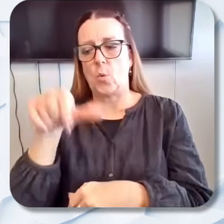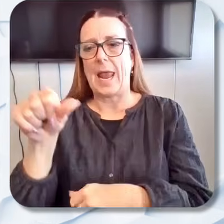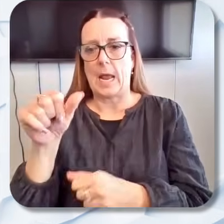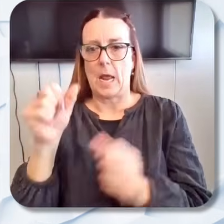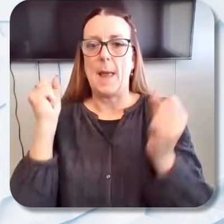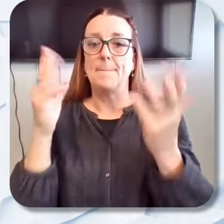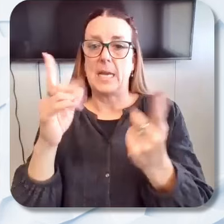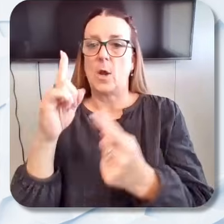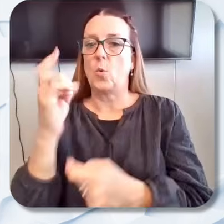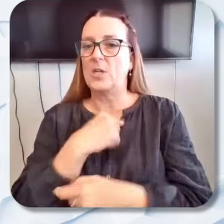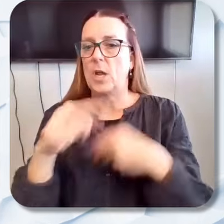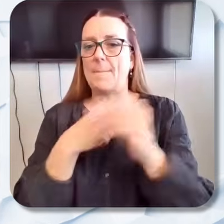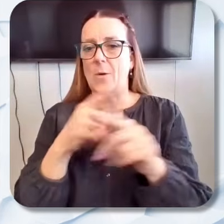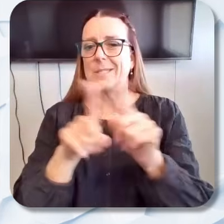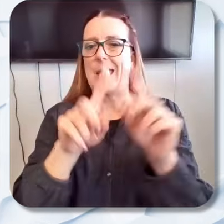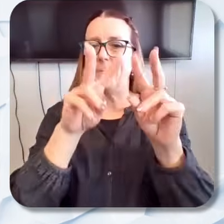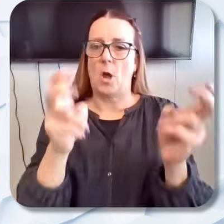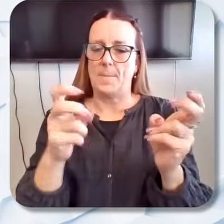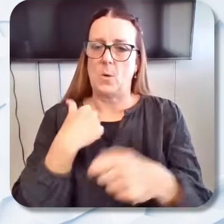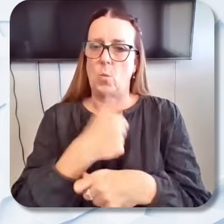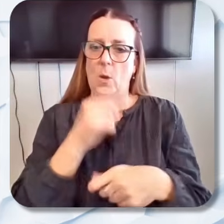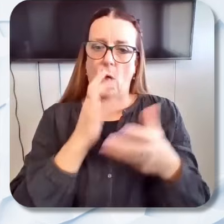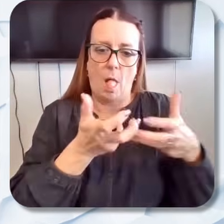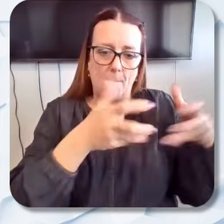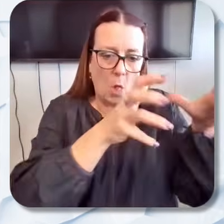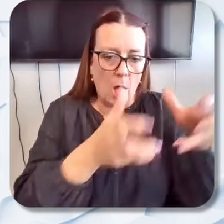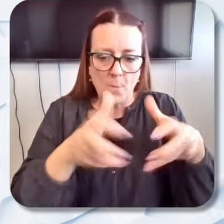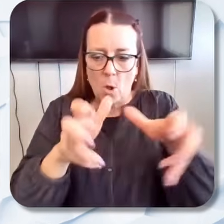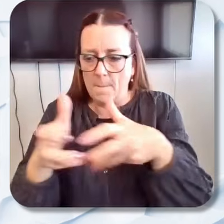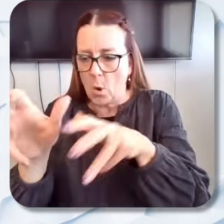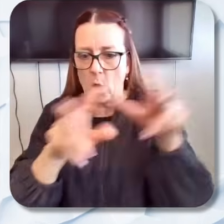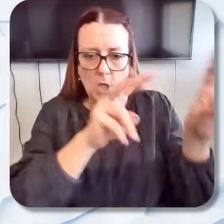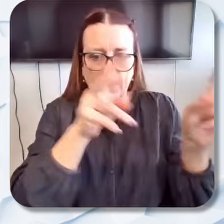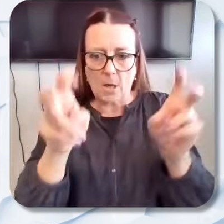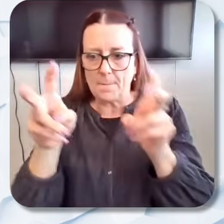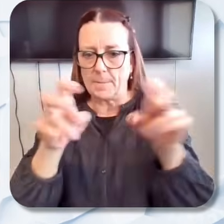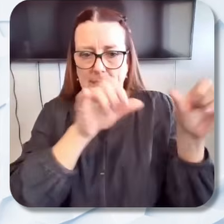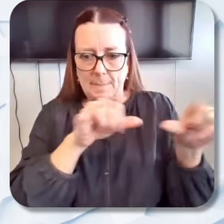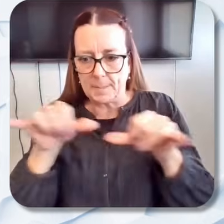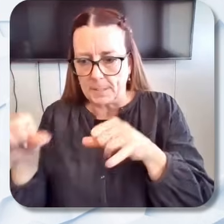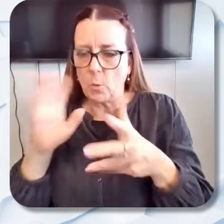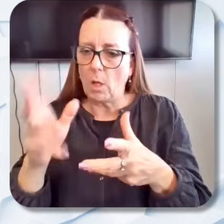So I think we're going to kind of pull all of them together in similar ways and go from there. Thank you all so much.